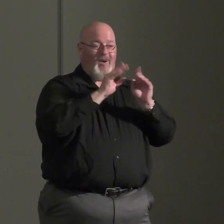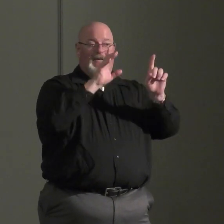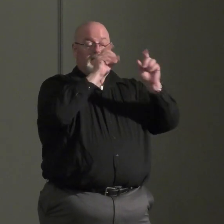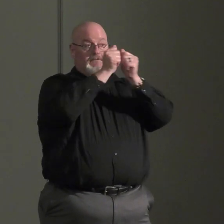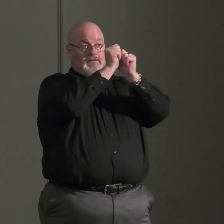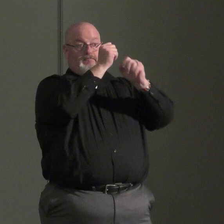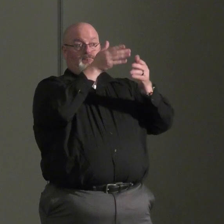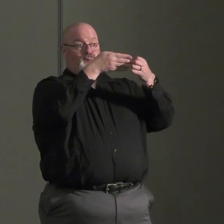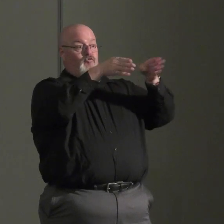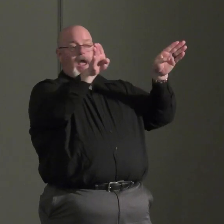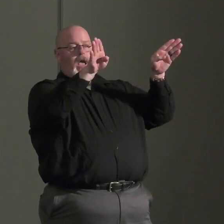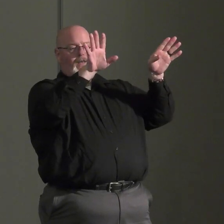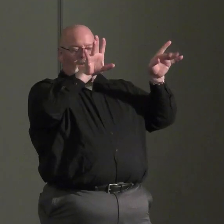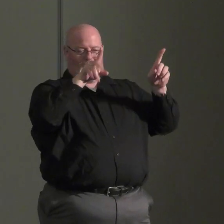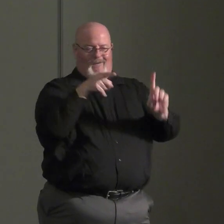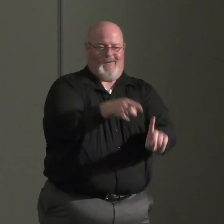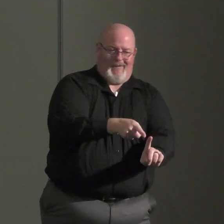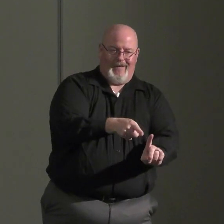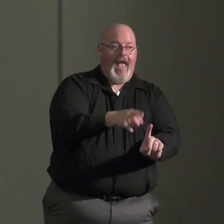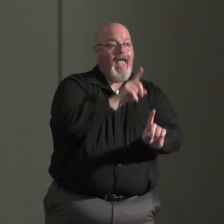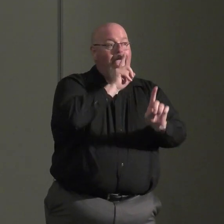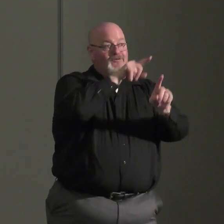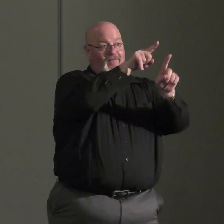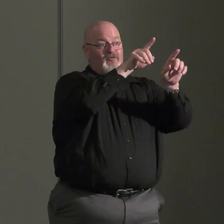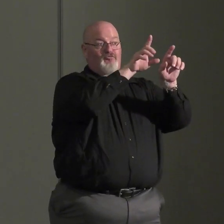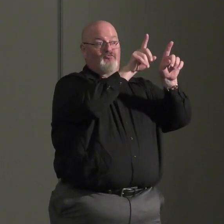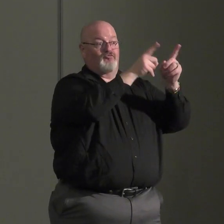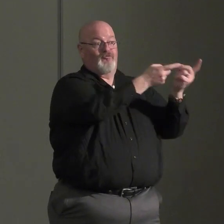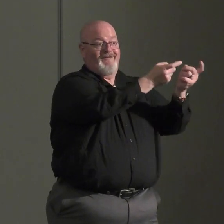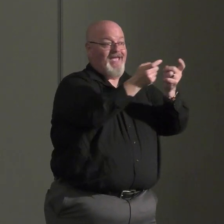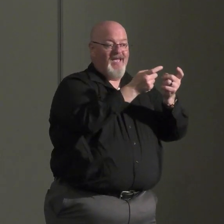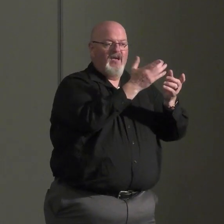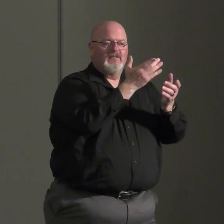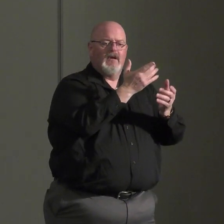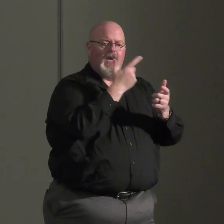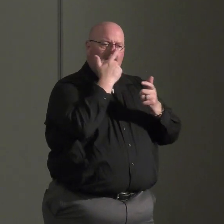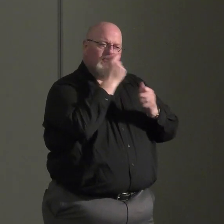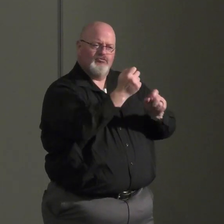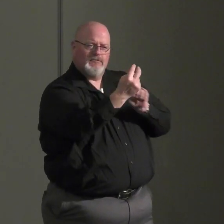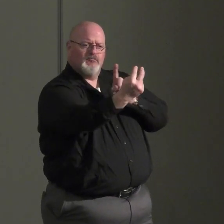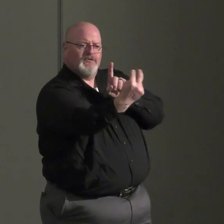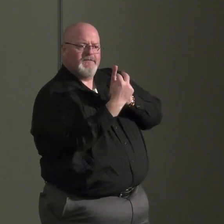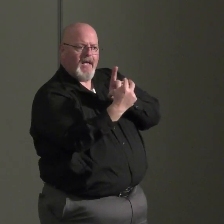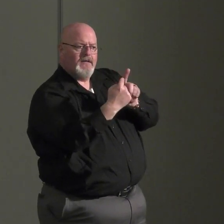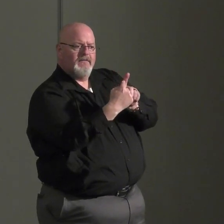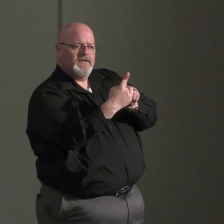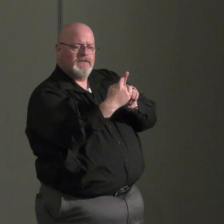We could take an answer to the survey that had interesting perspectives on items and